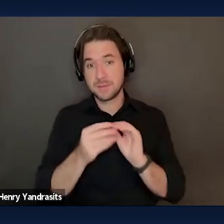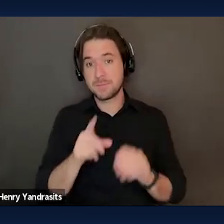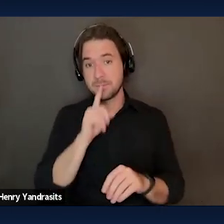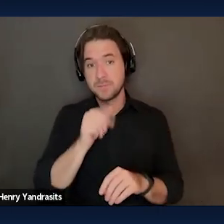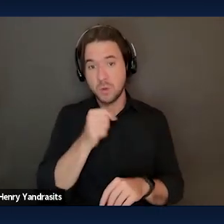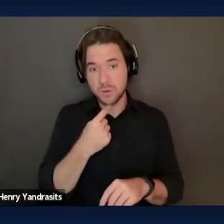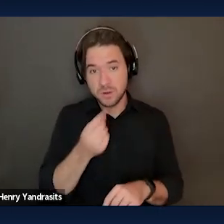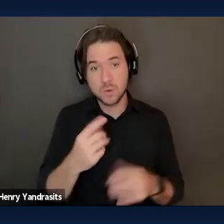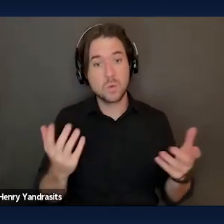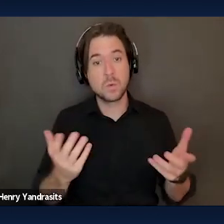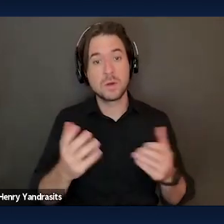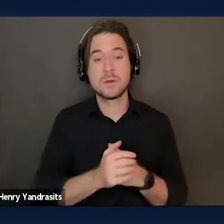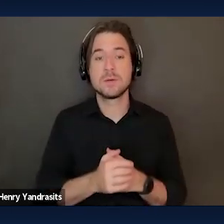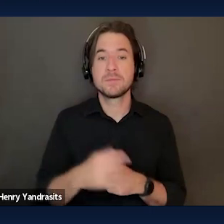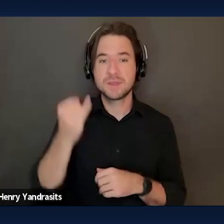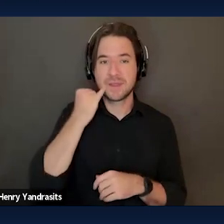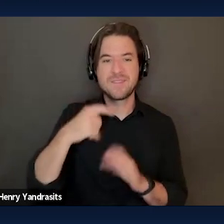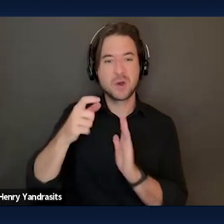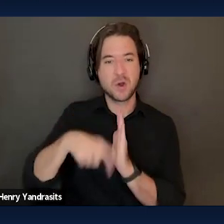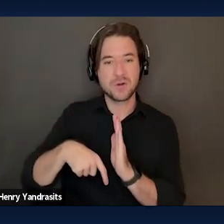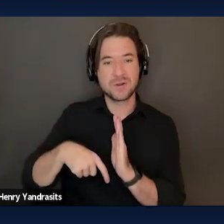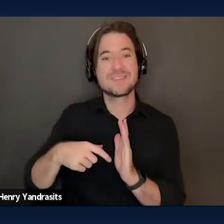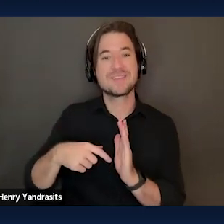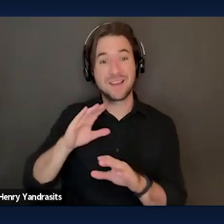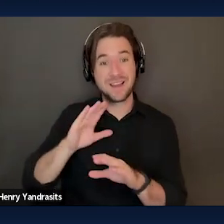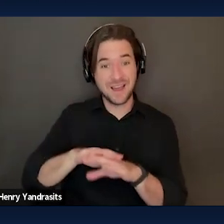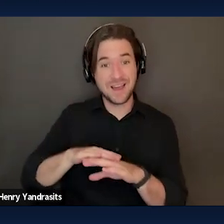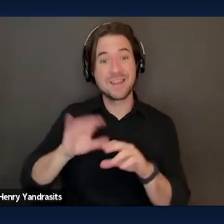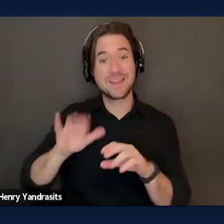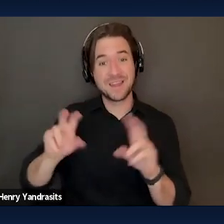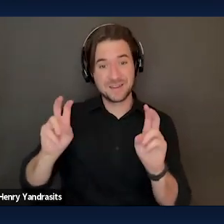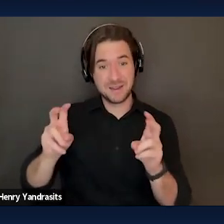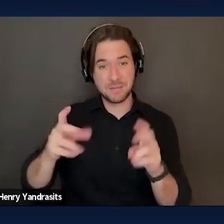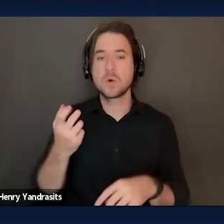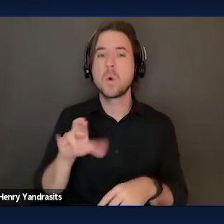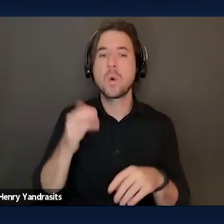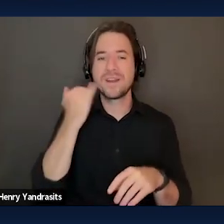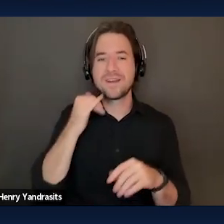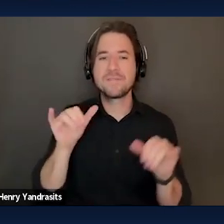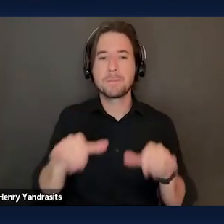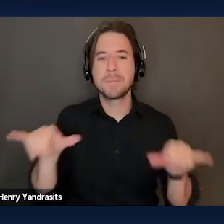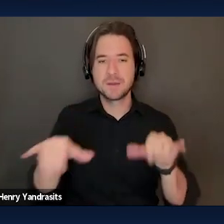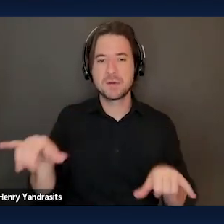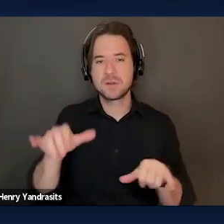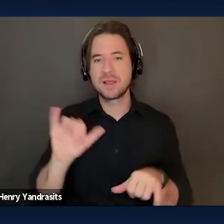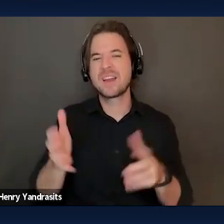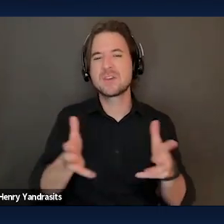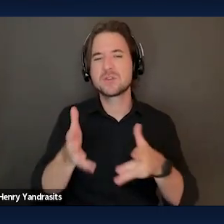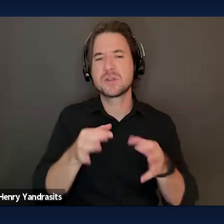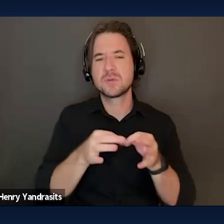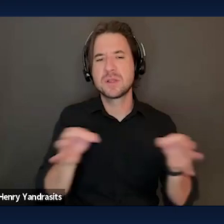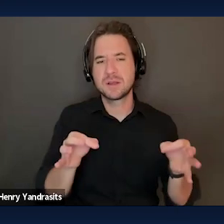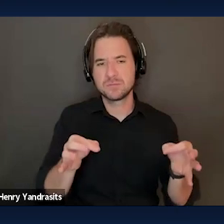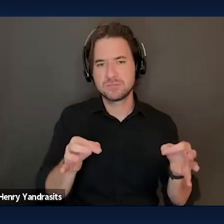is if the articles are actually on topic. Or if there's patterns like the, um, gestural languages.